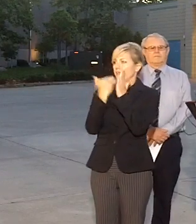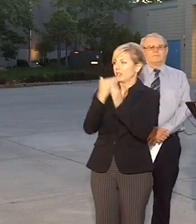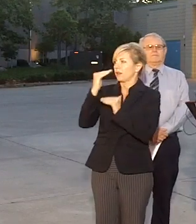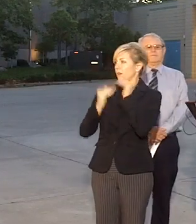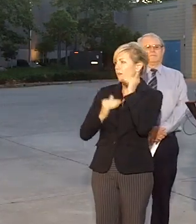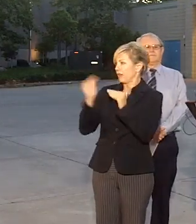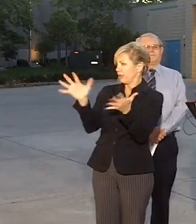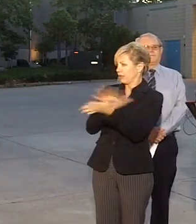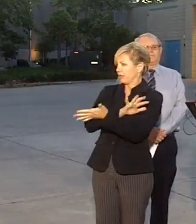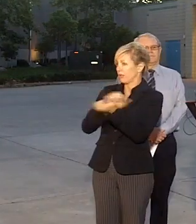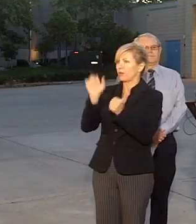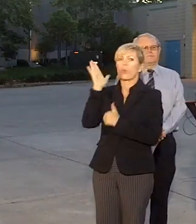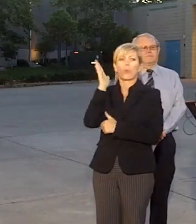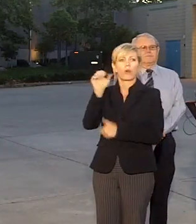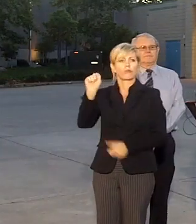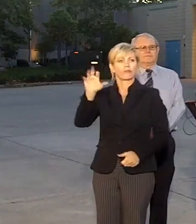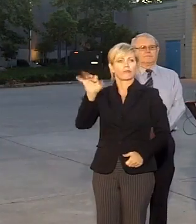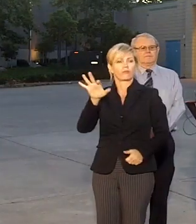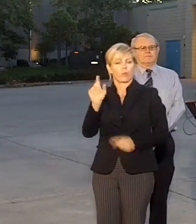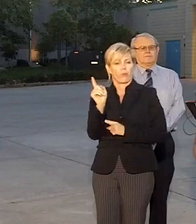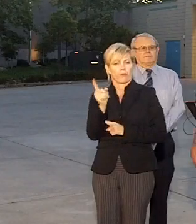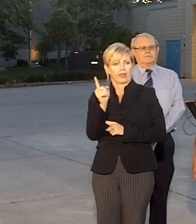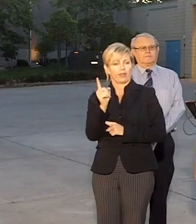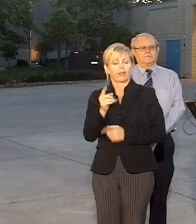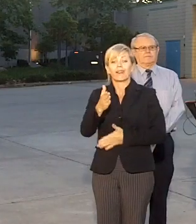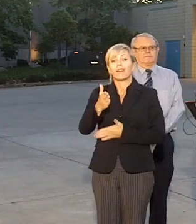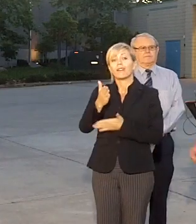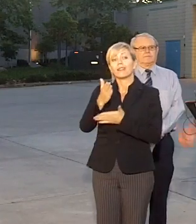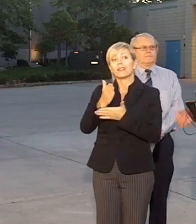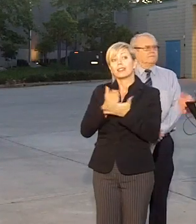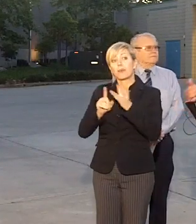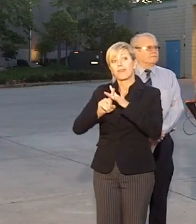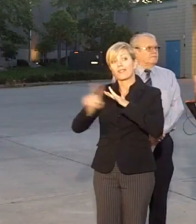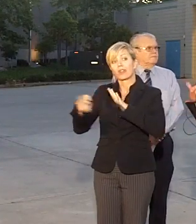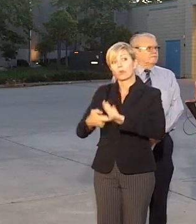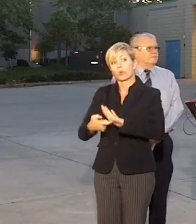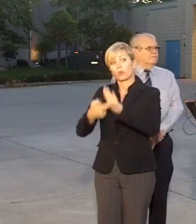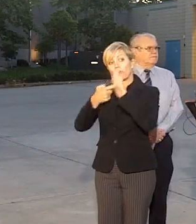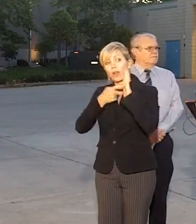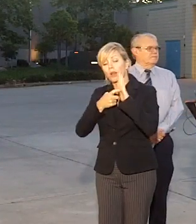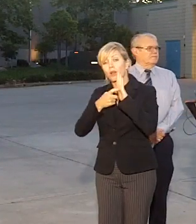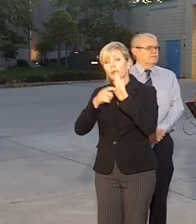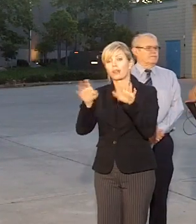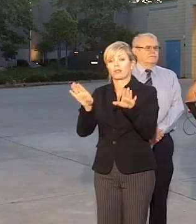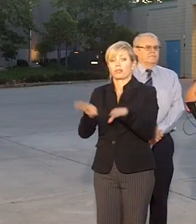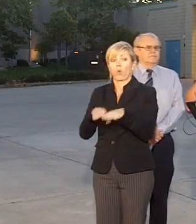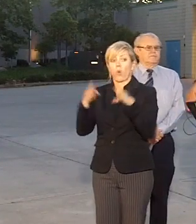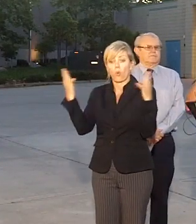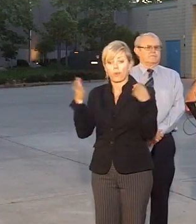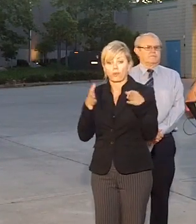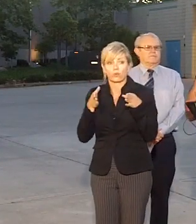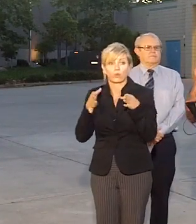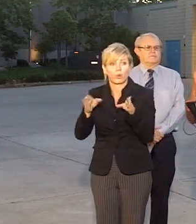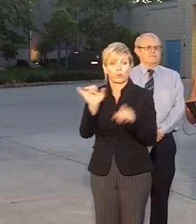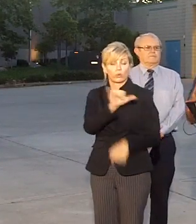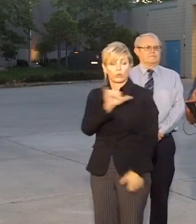a second some evacuations have been lifted and roads have been opened you can check the website